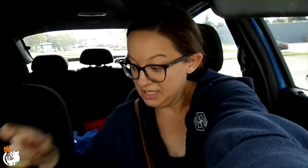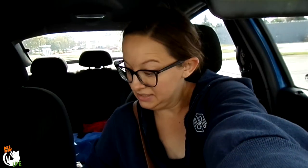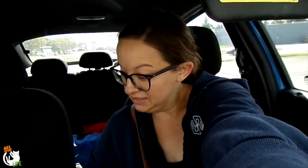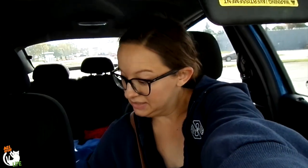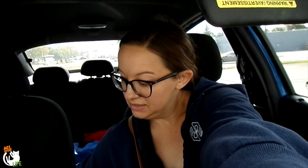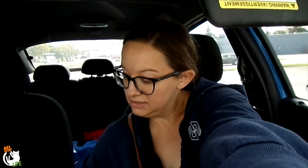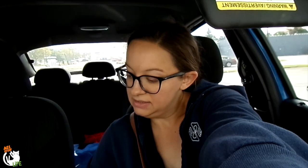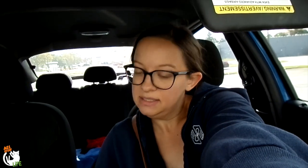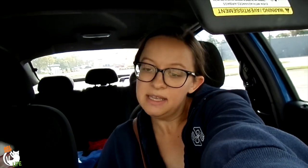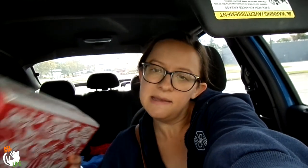Alright, so we got a box.